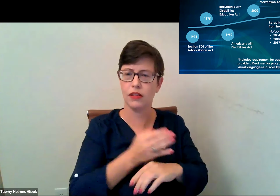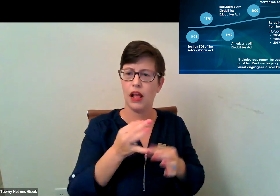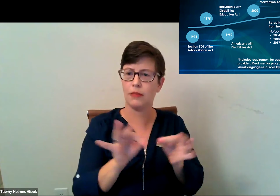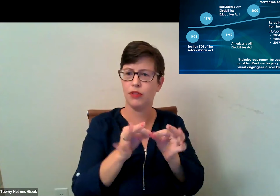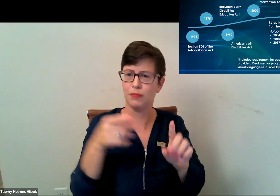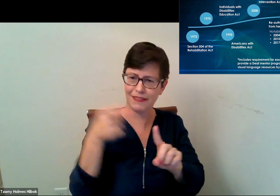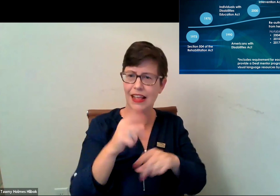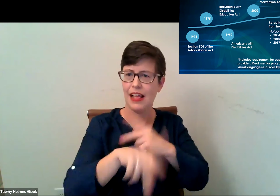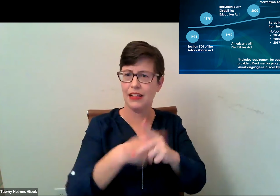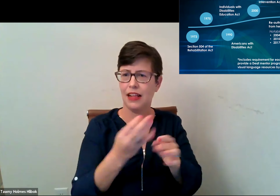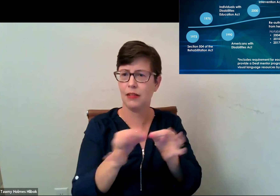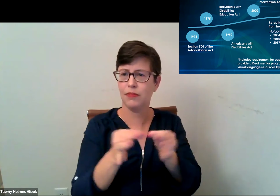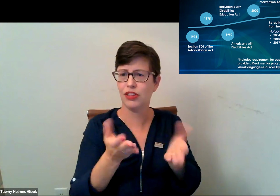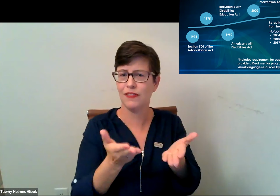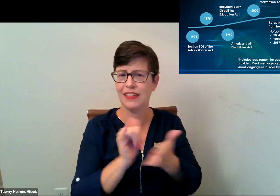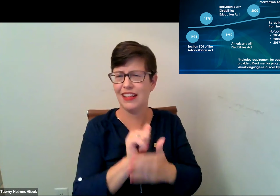the deaf or hard of hearing child or child who has a hearing loss.